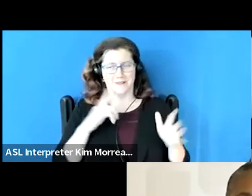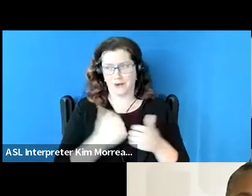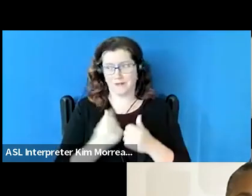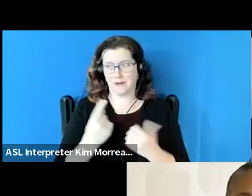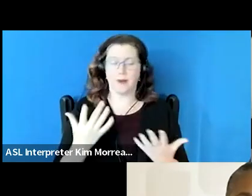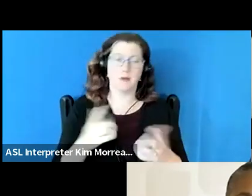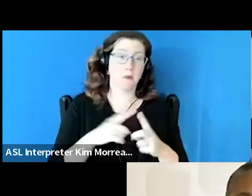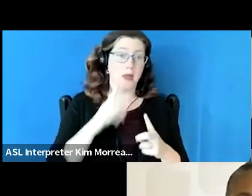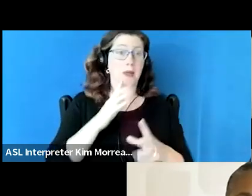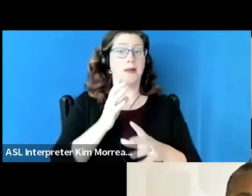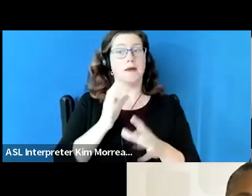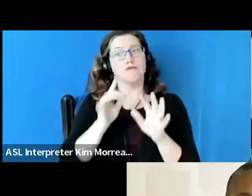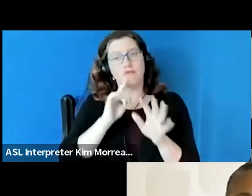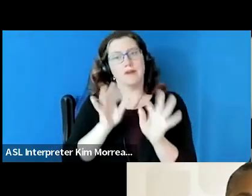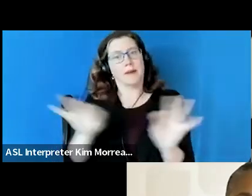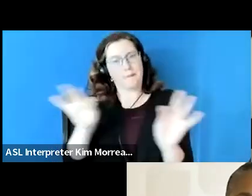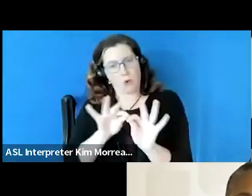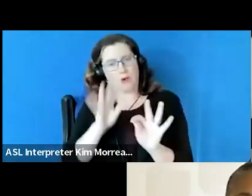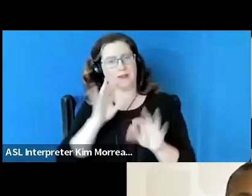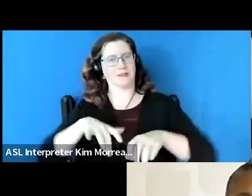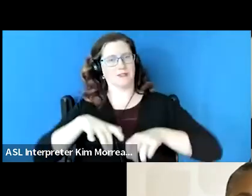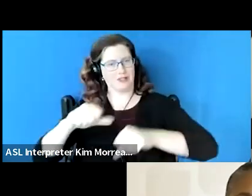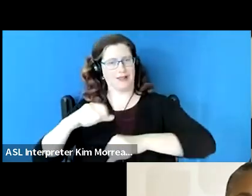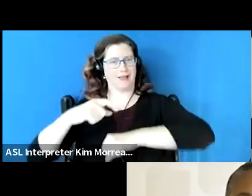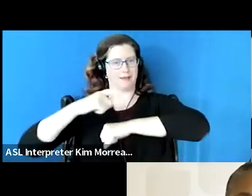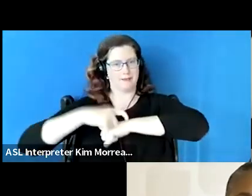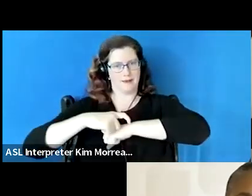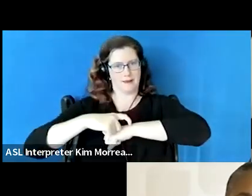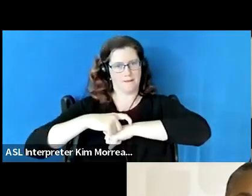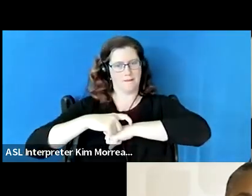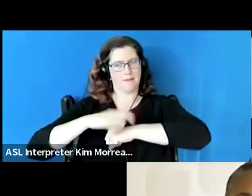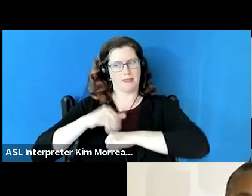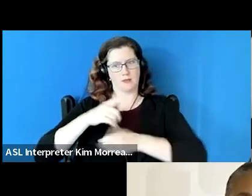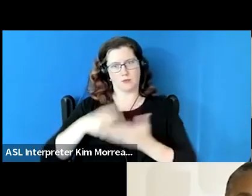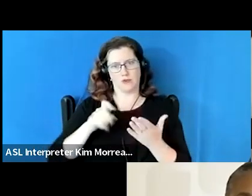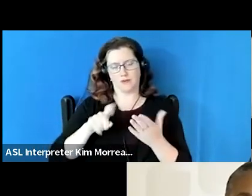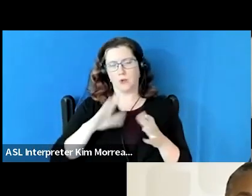but making the important piece is that the time is made for people to be able to do that and to join,